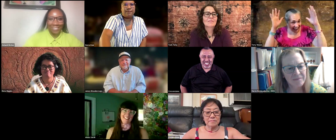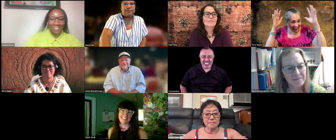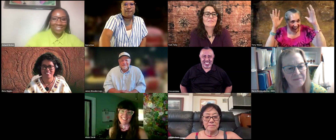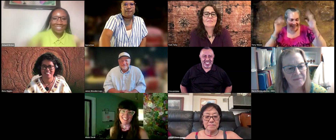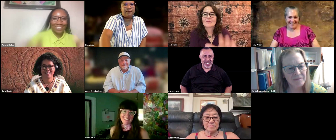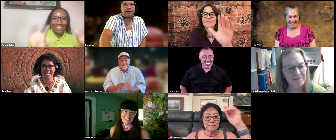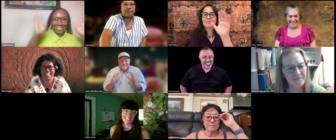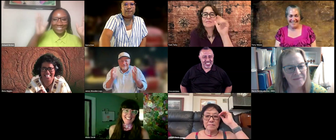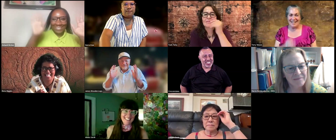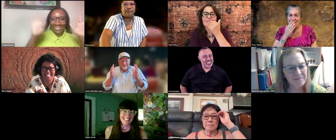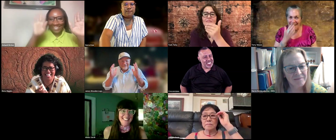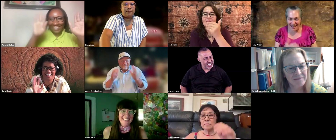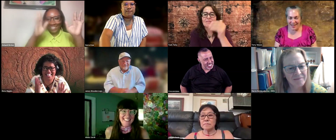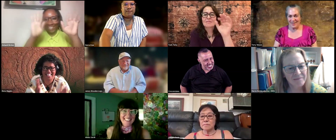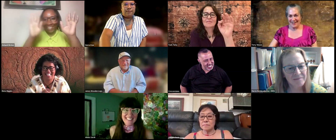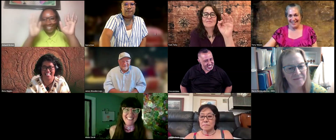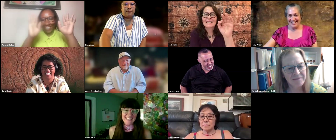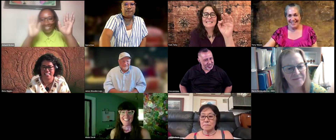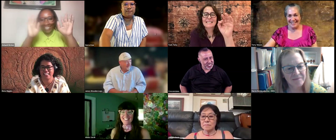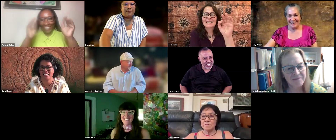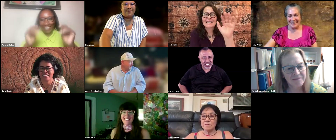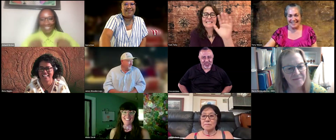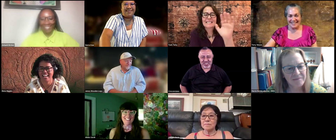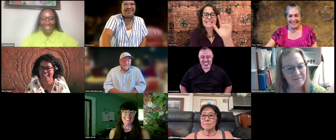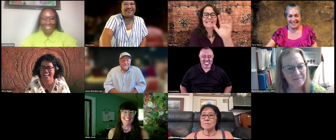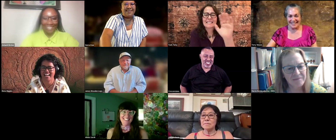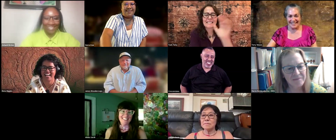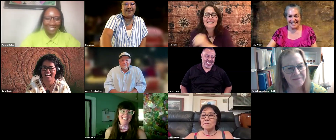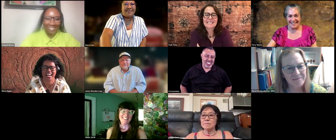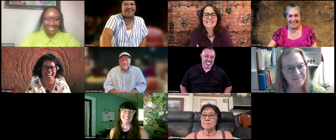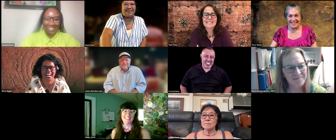Like the same tiers. Terry says, yes, here's everyone hand waves.